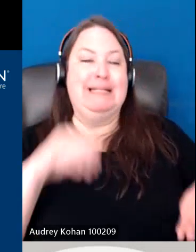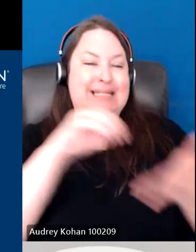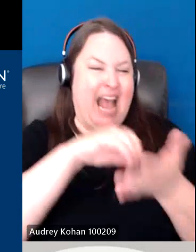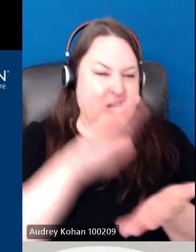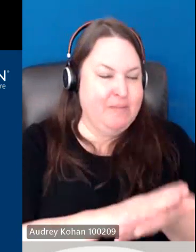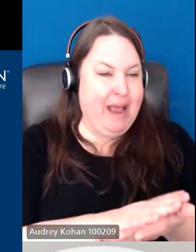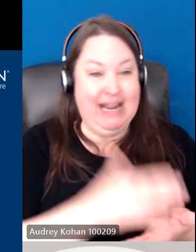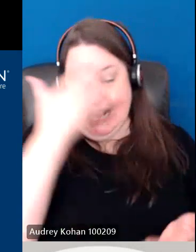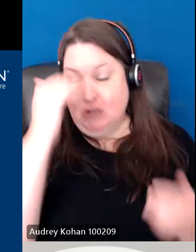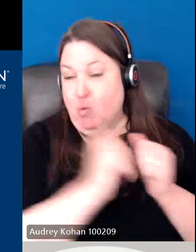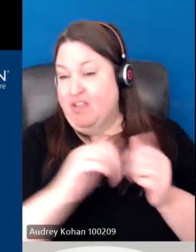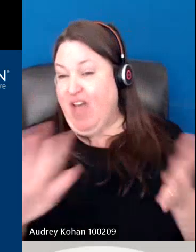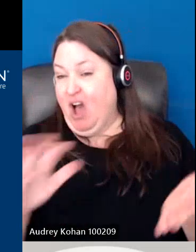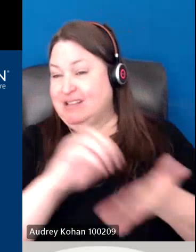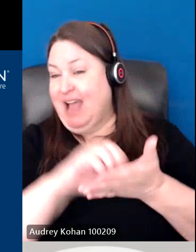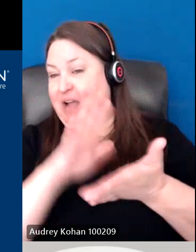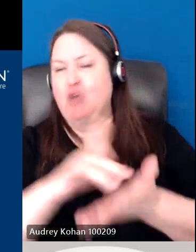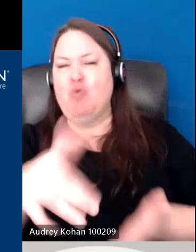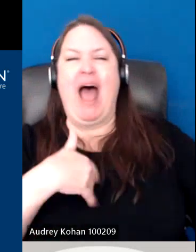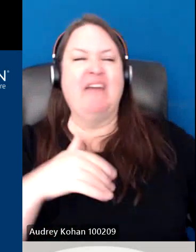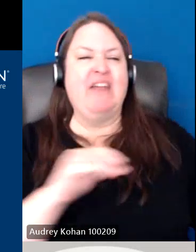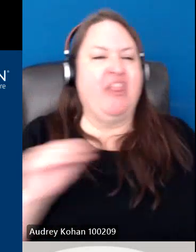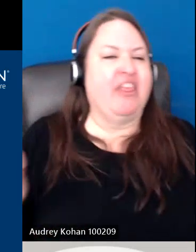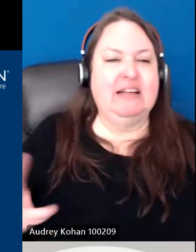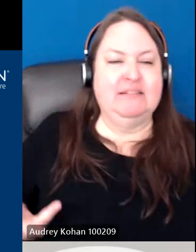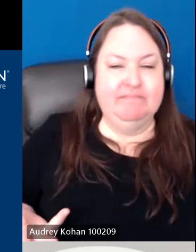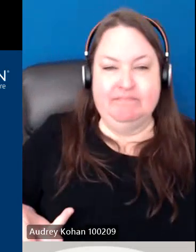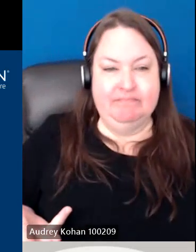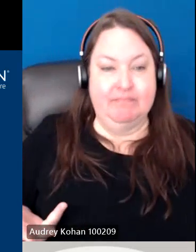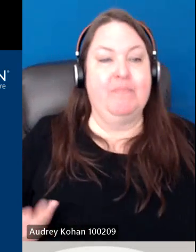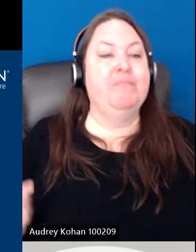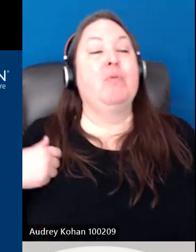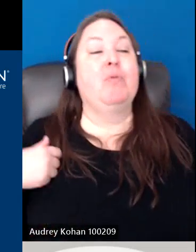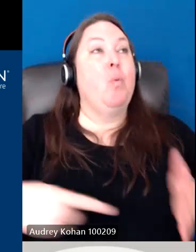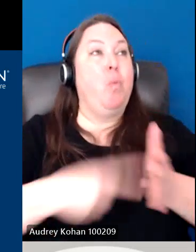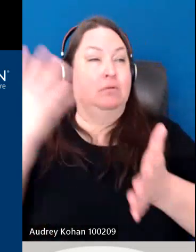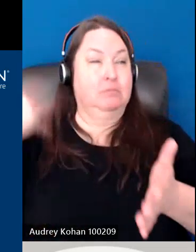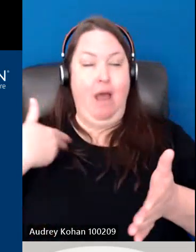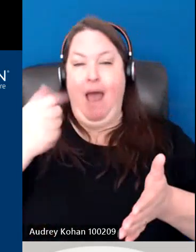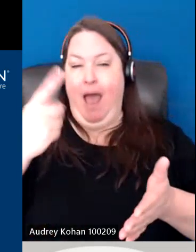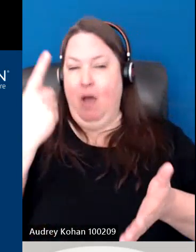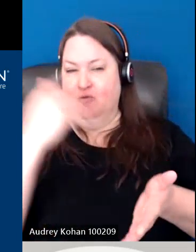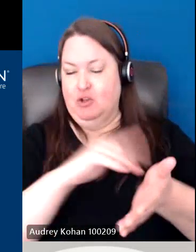without documentation you have nothing you know I once had a physician use a child an eight-year-old